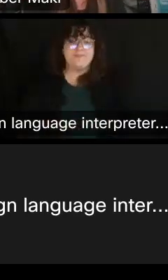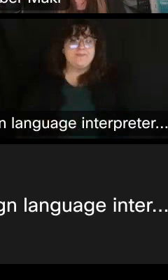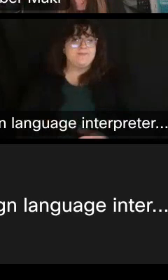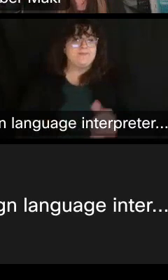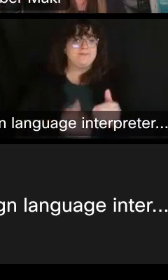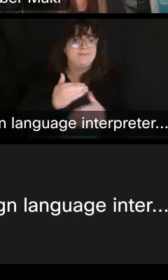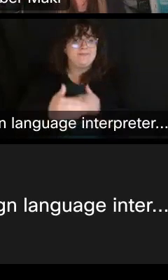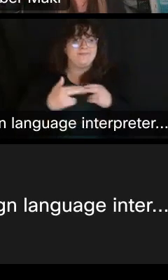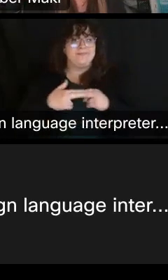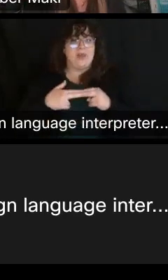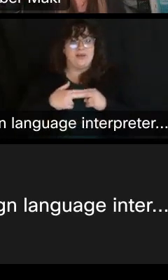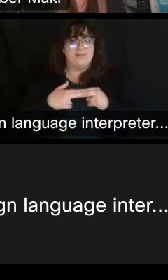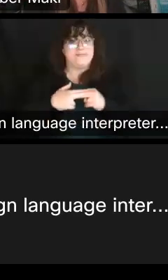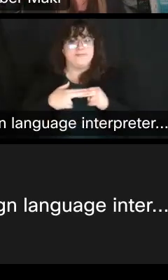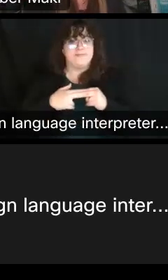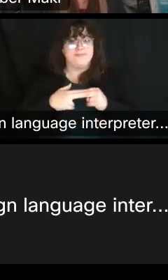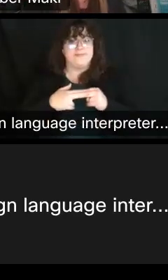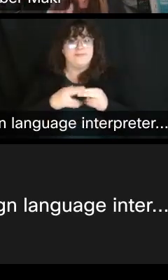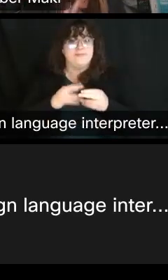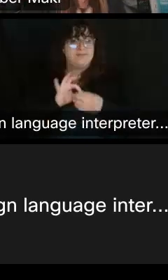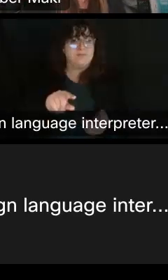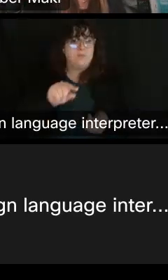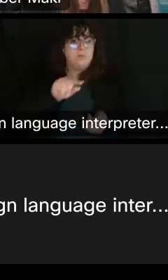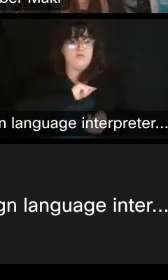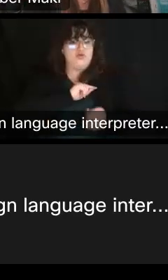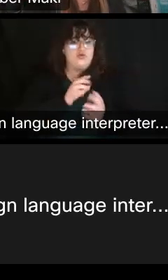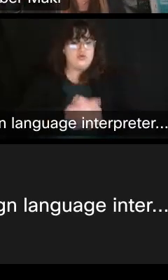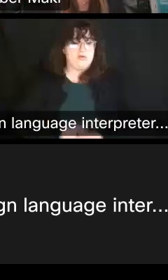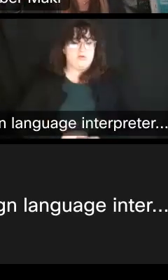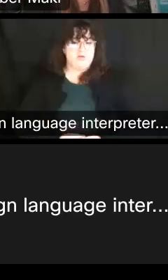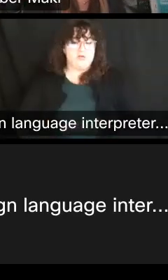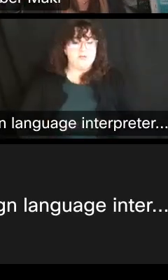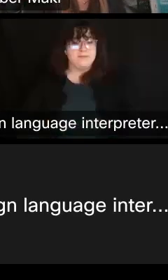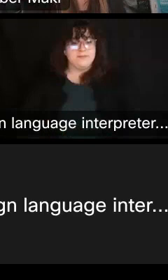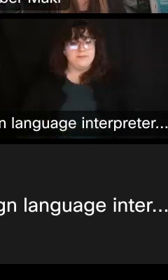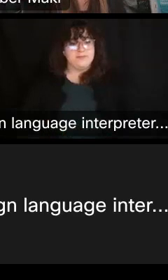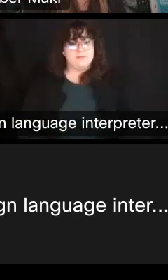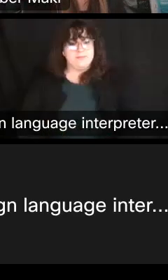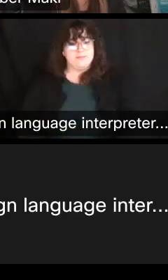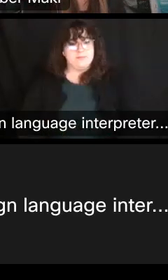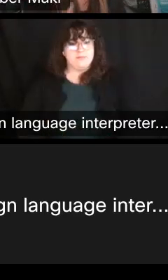The last bit is on qualifications. The first three bullets I'm not going to really touch on,